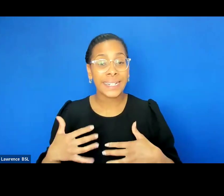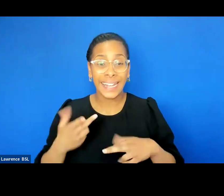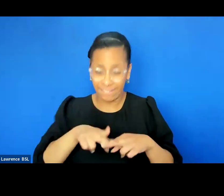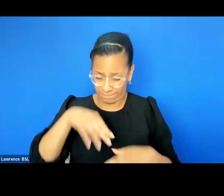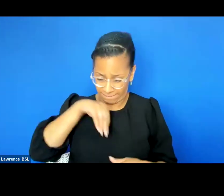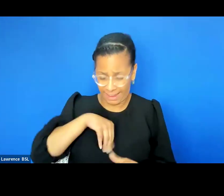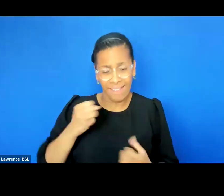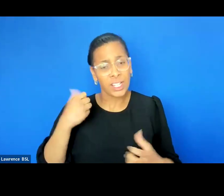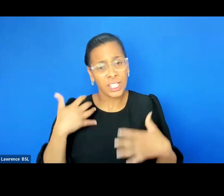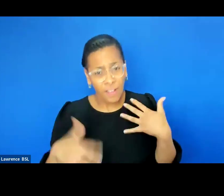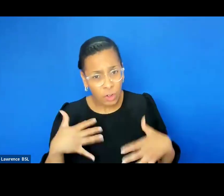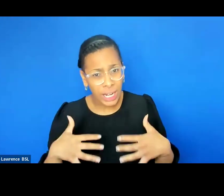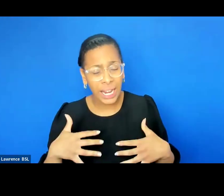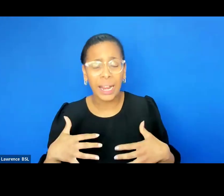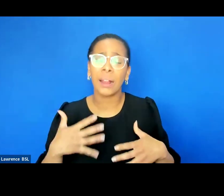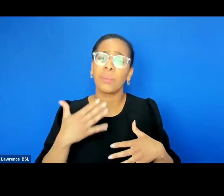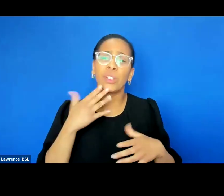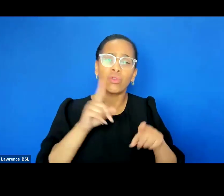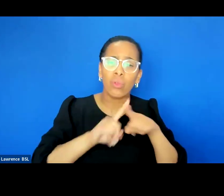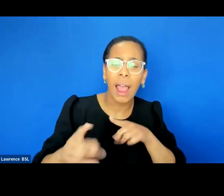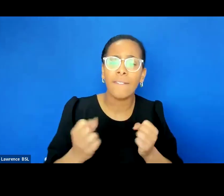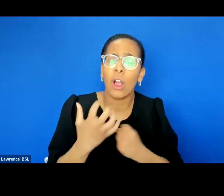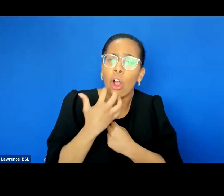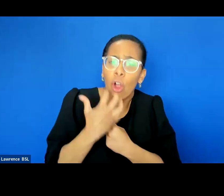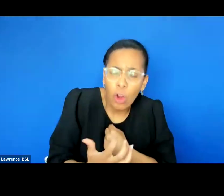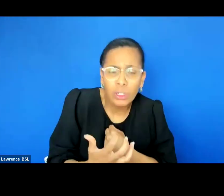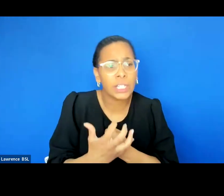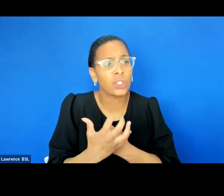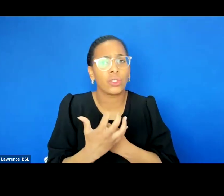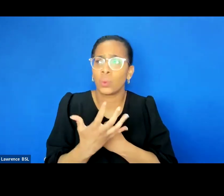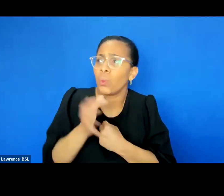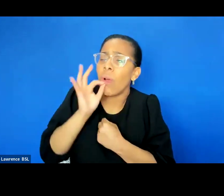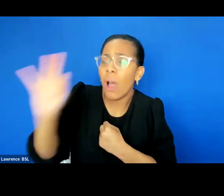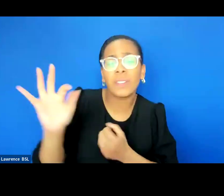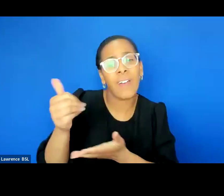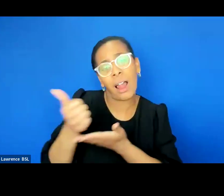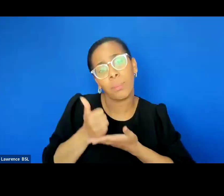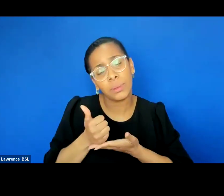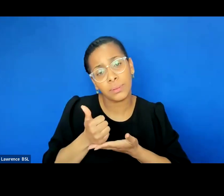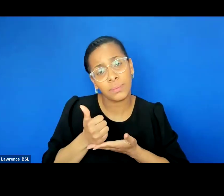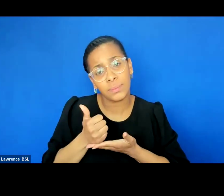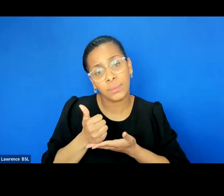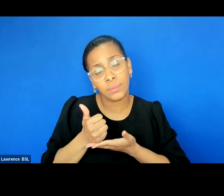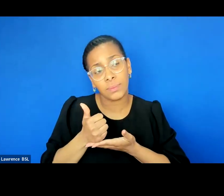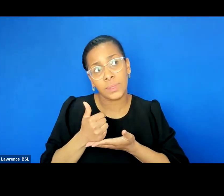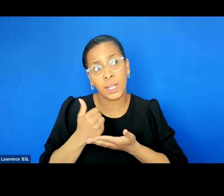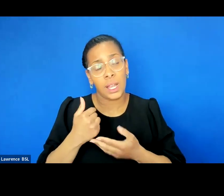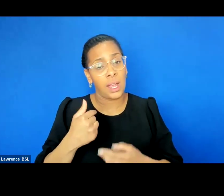have the courage or the ingenuity to ask for help. Took me a long time to be really comfortable for asking for help.